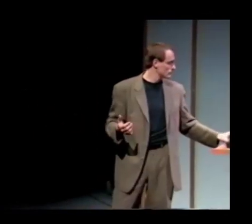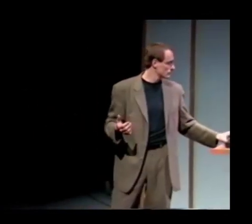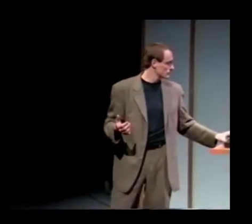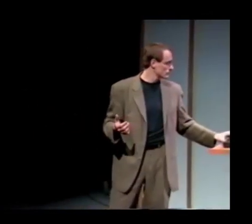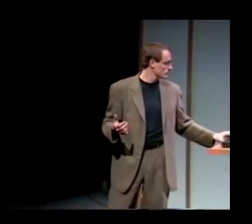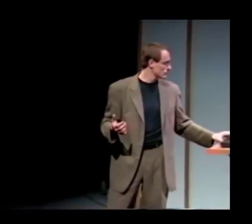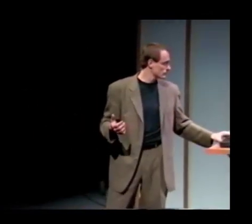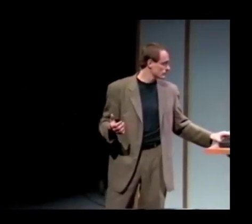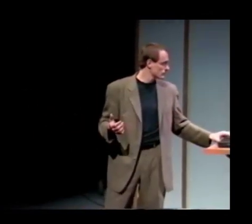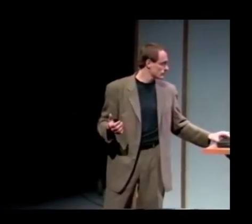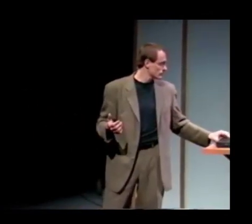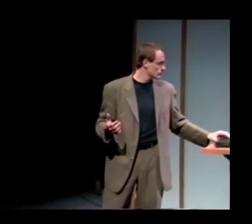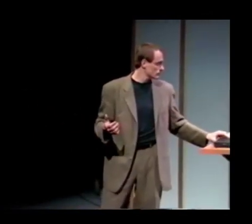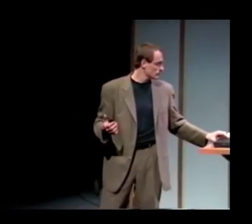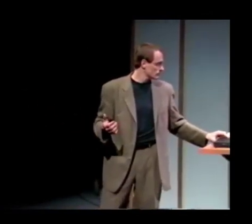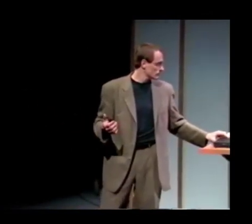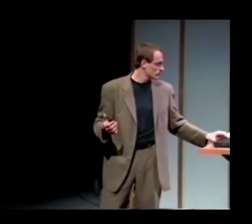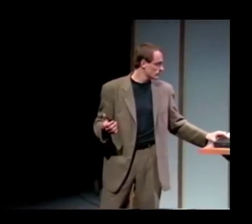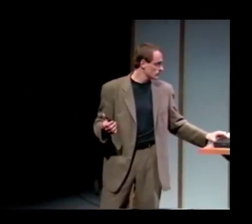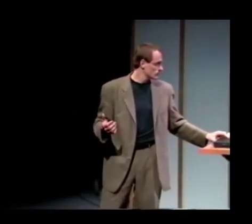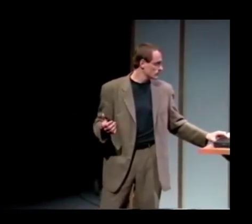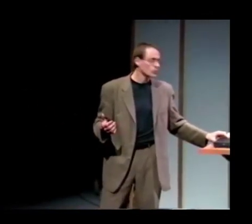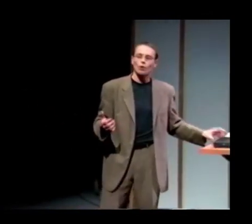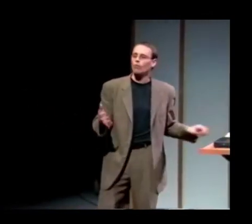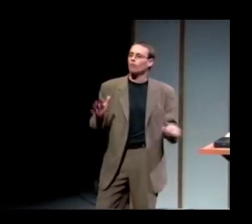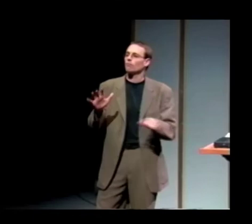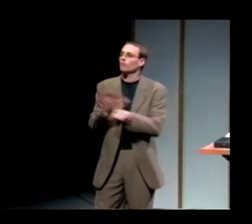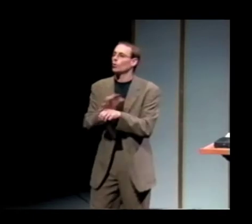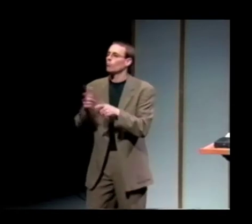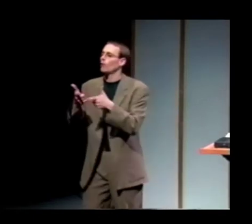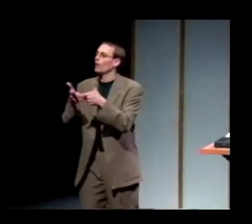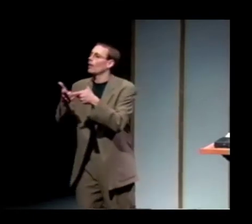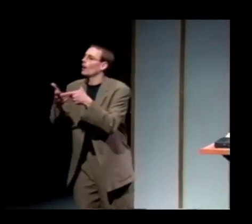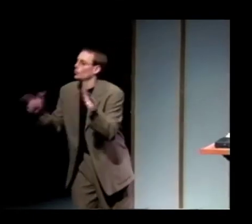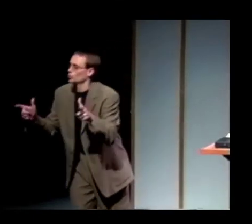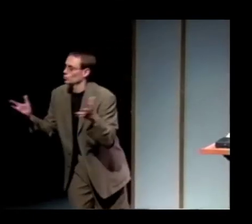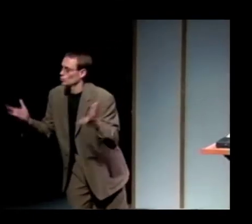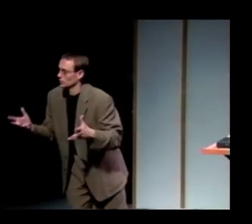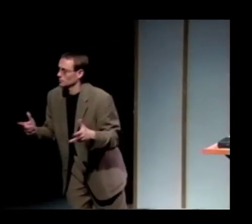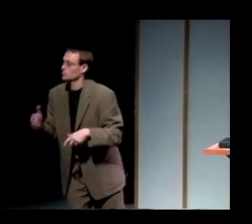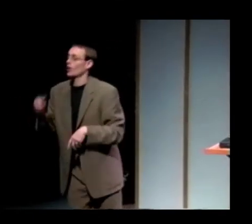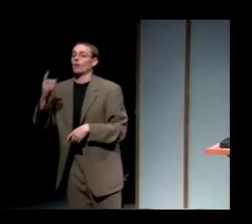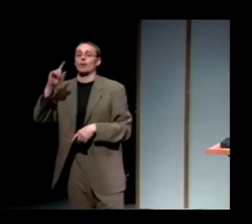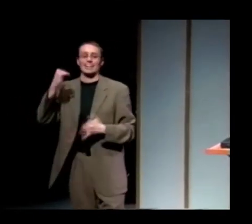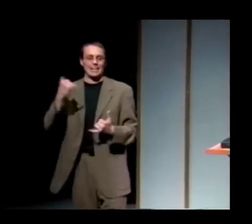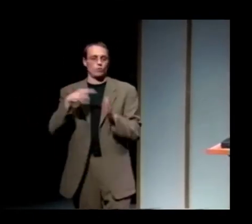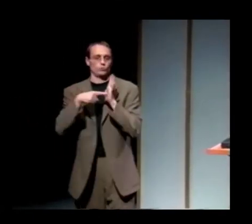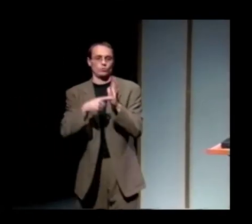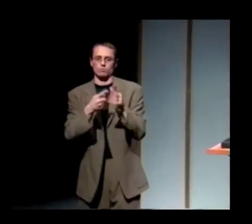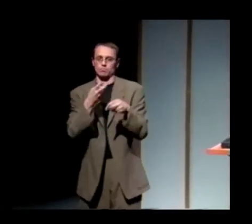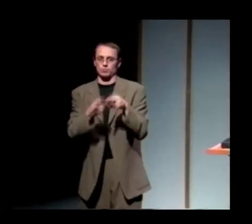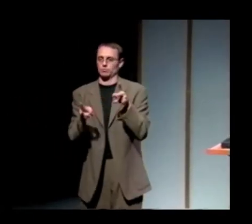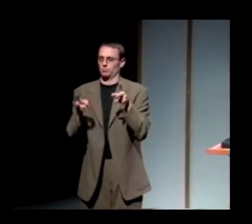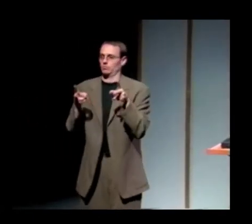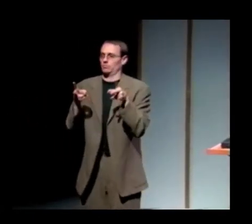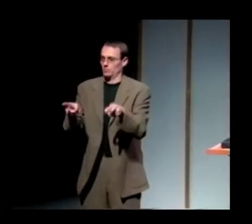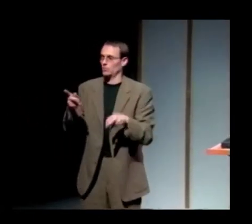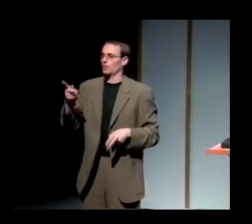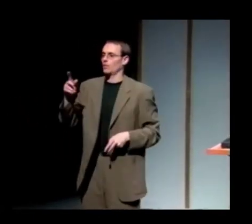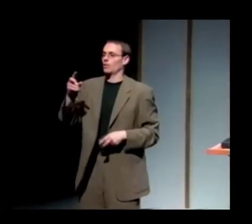AND WHY HAVEN'T WE? WE HAVE OTHER PARALLELS, SO WHY NOT USE THEM?